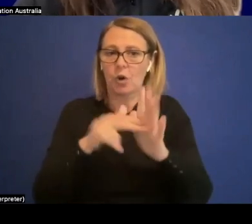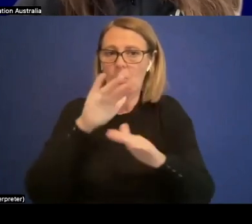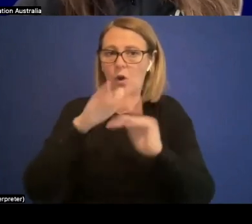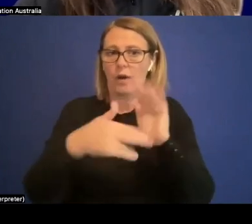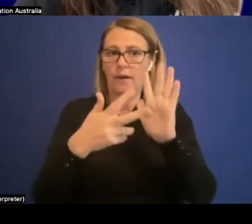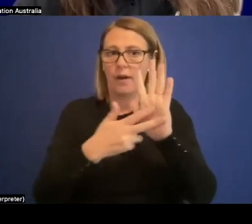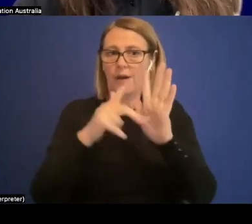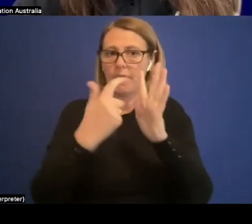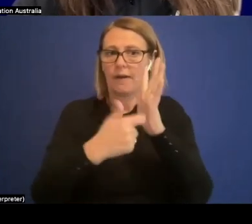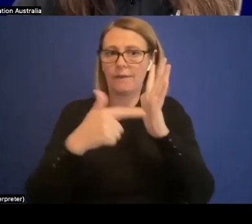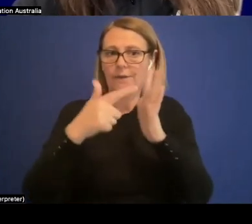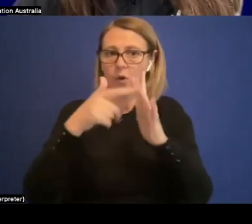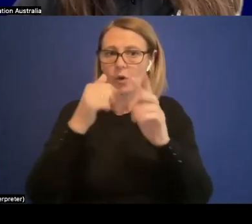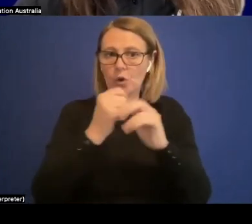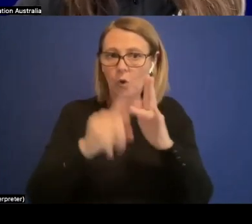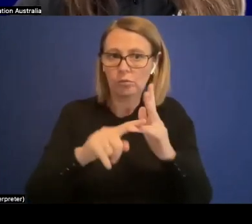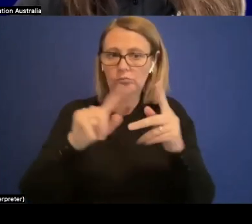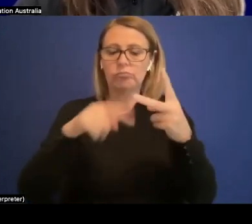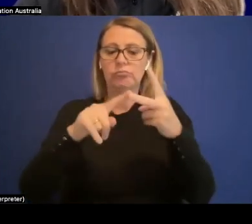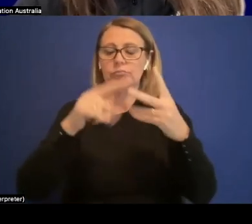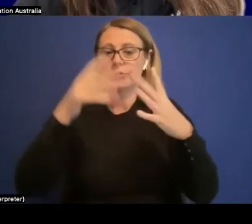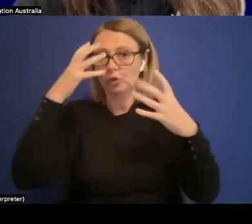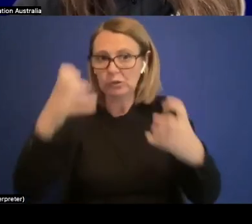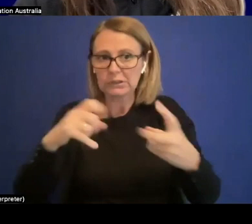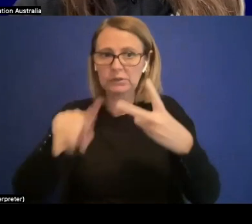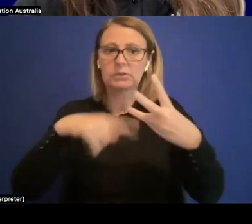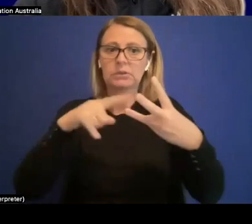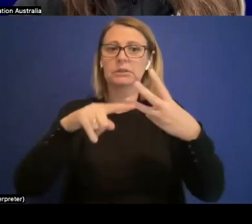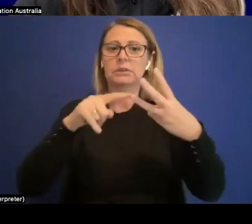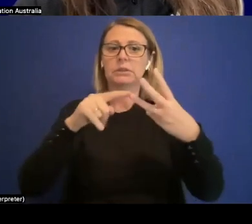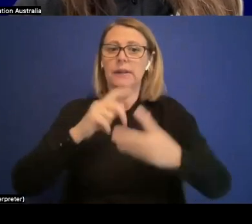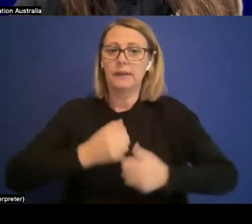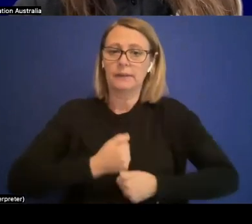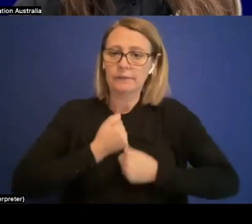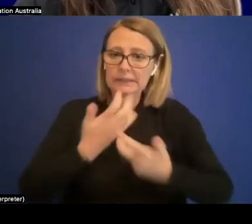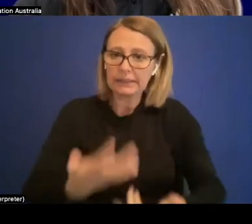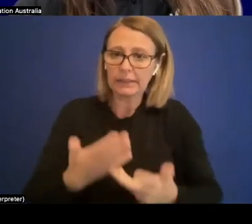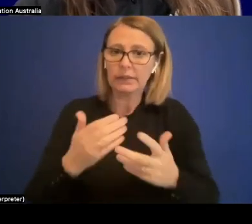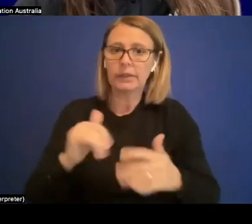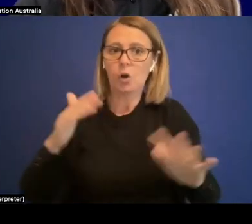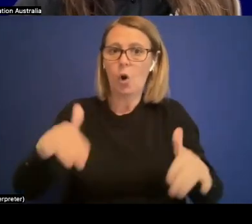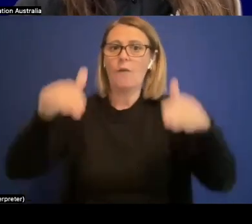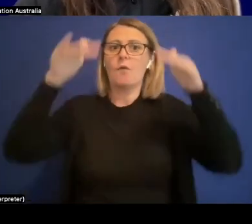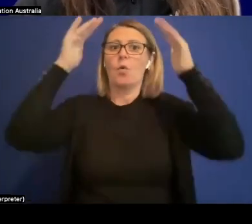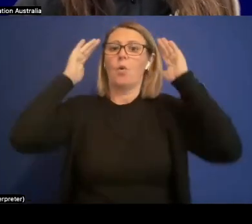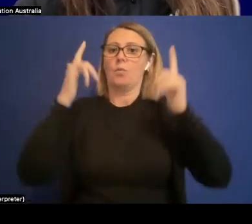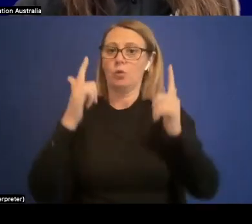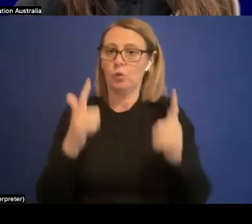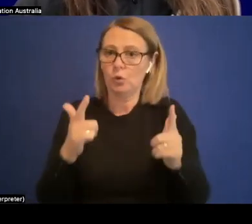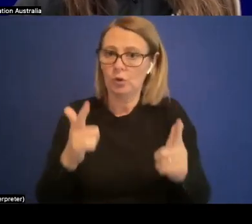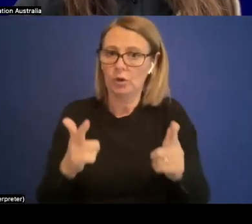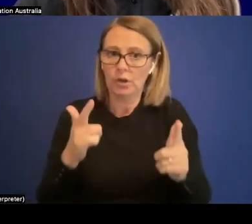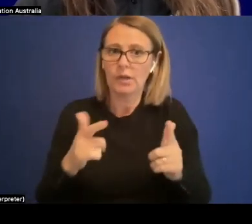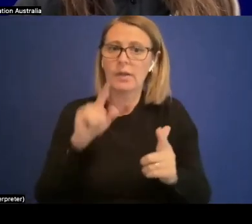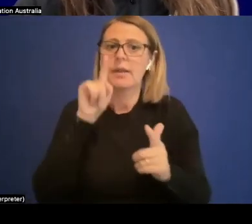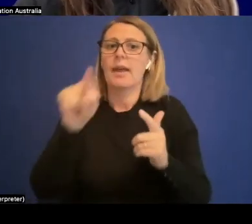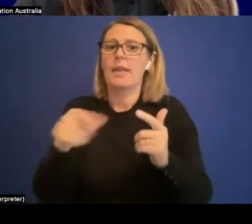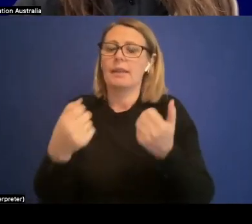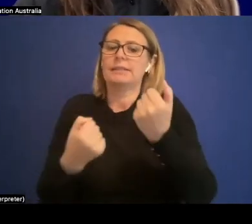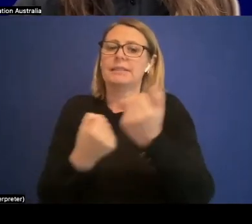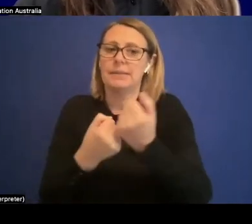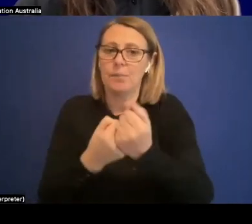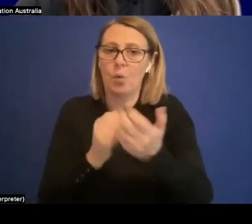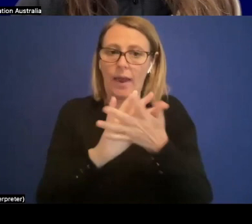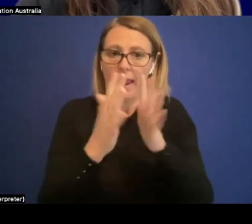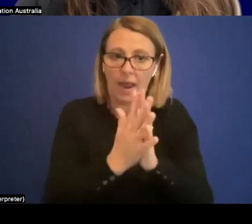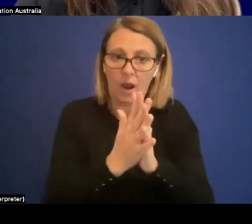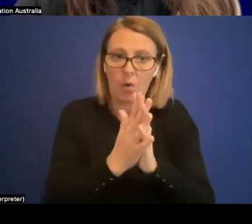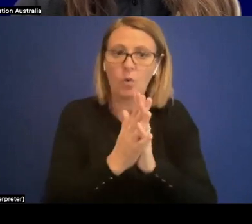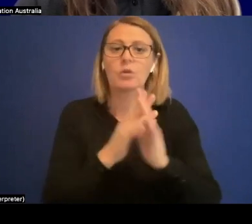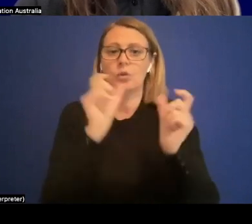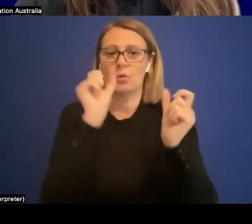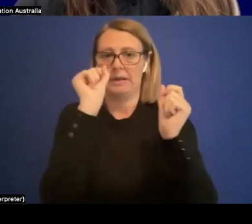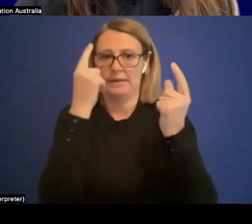distress, fatigue, overwhelm and they support by: communicating their understanding by signing “lie